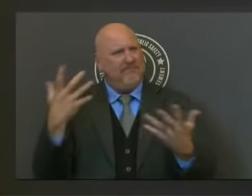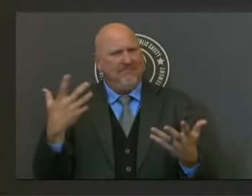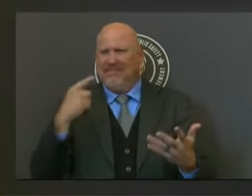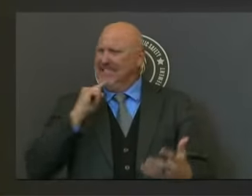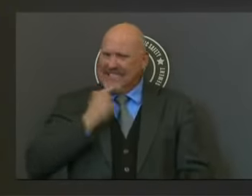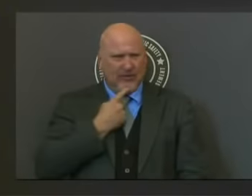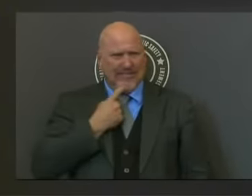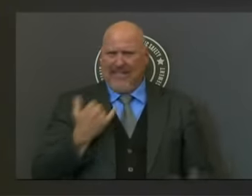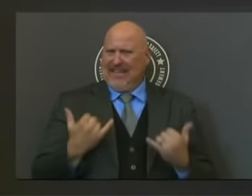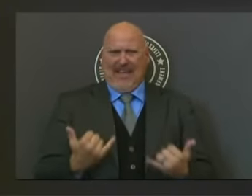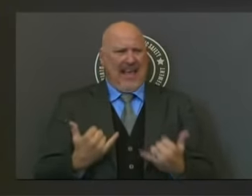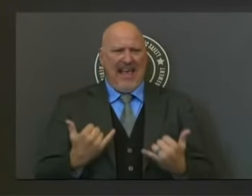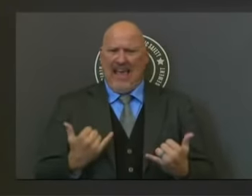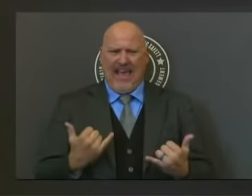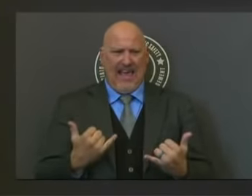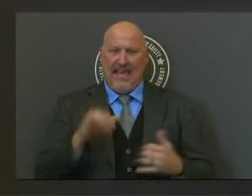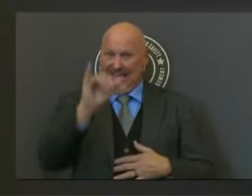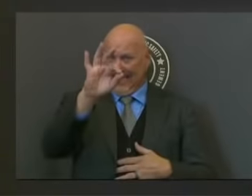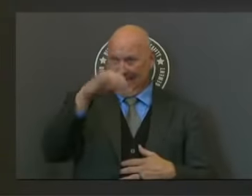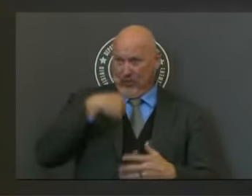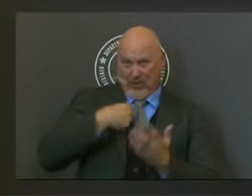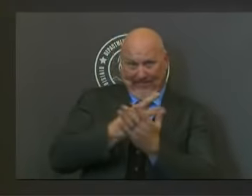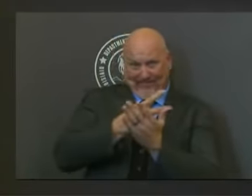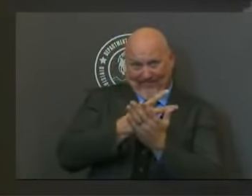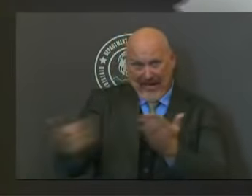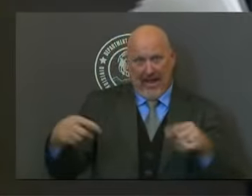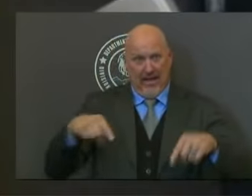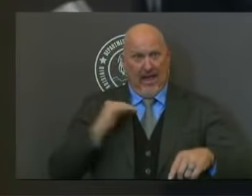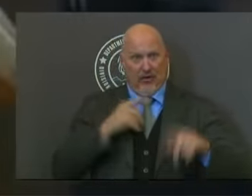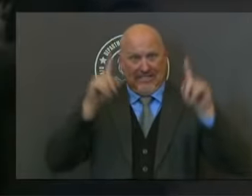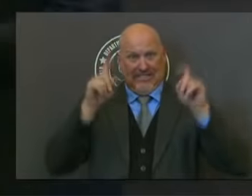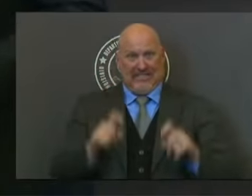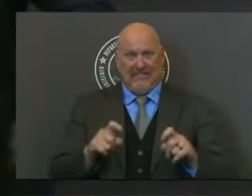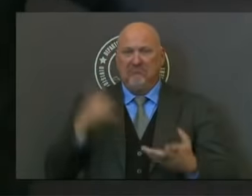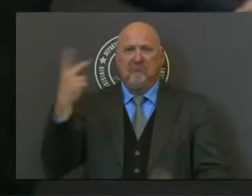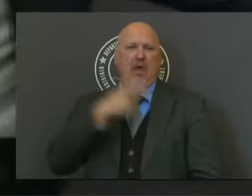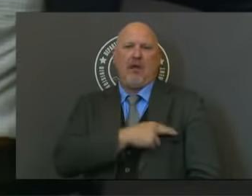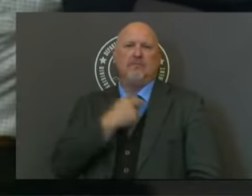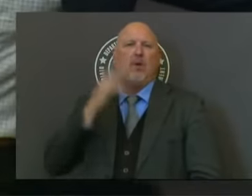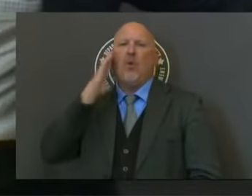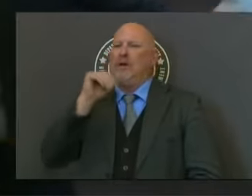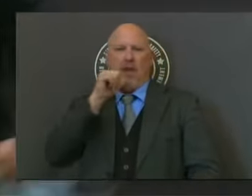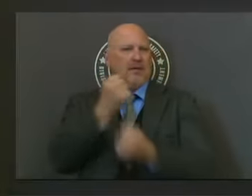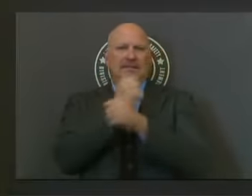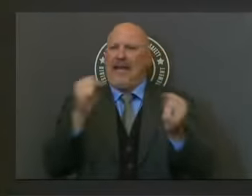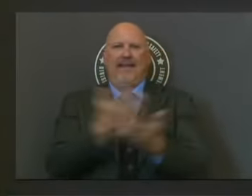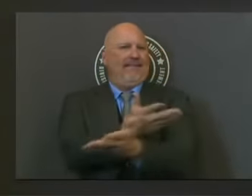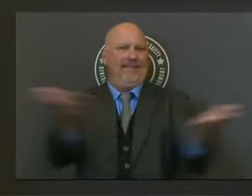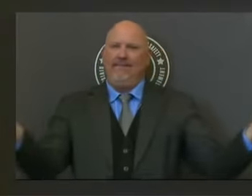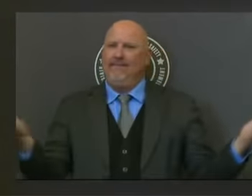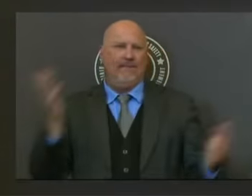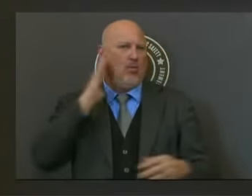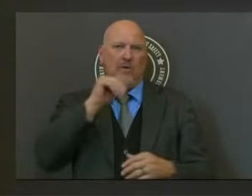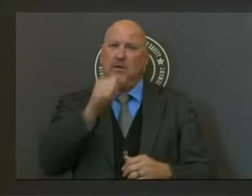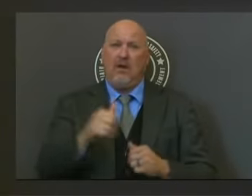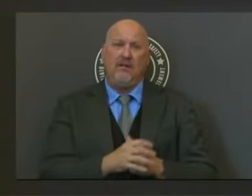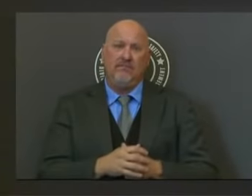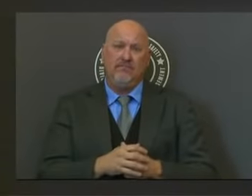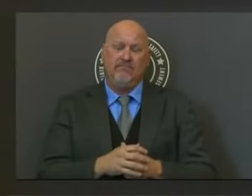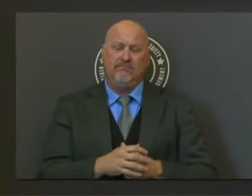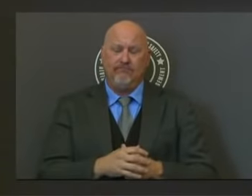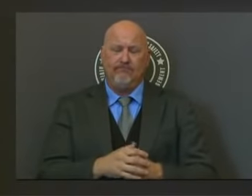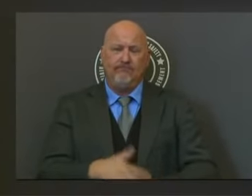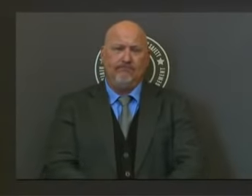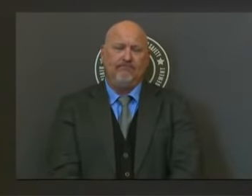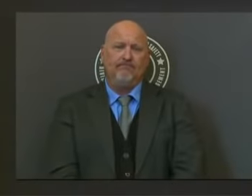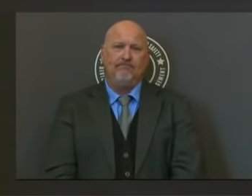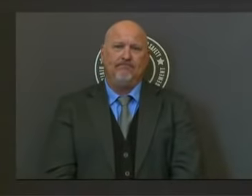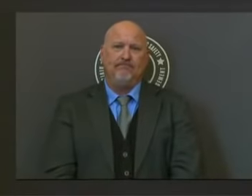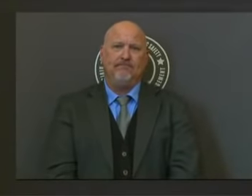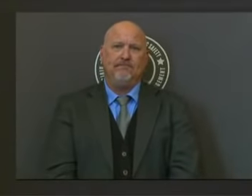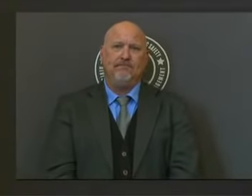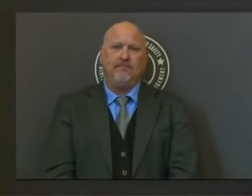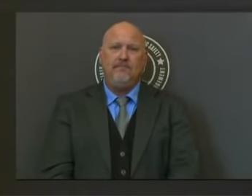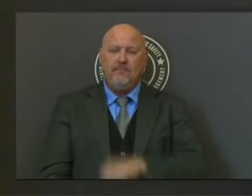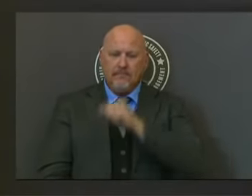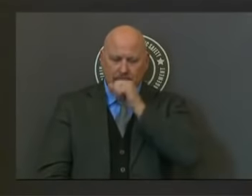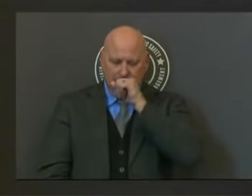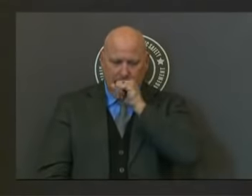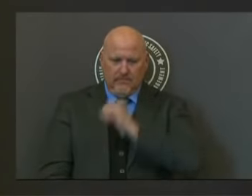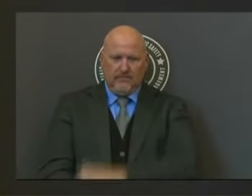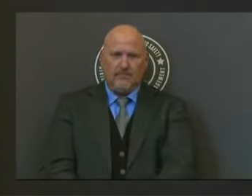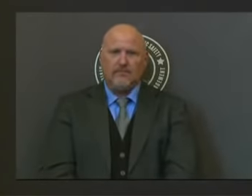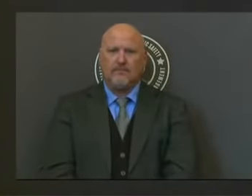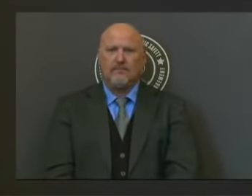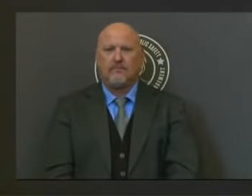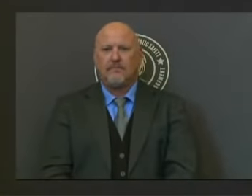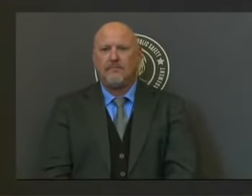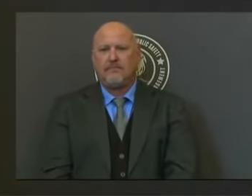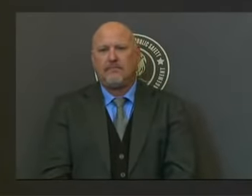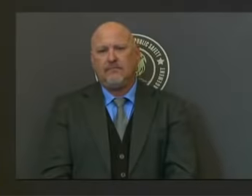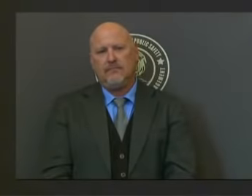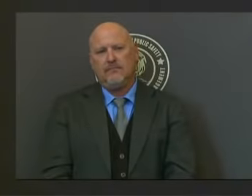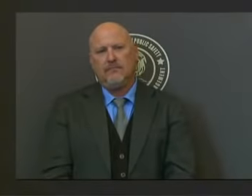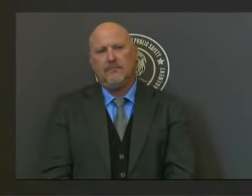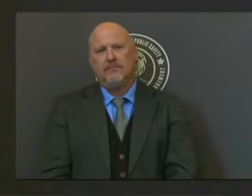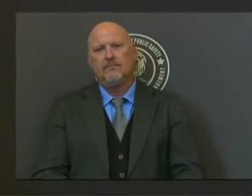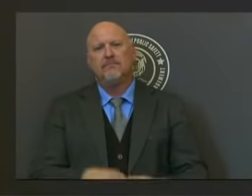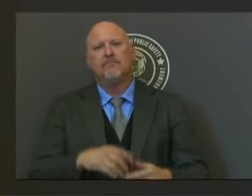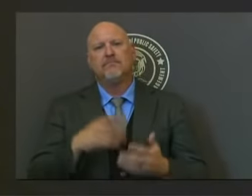when we need it most thank you